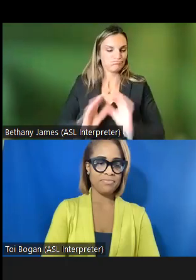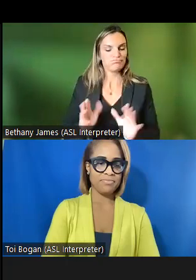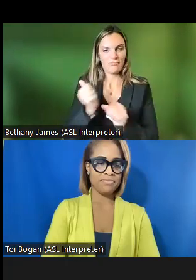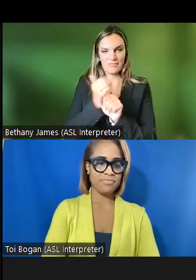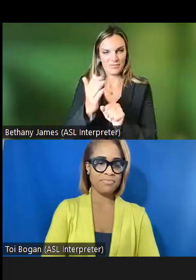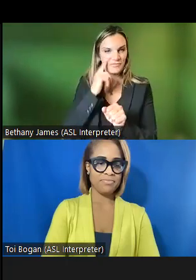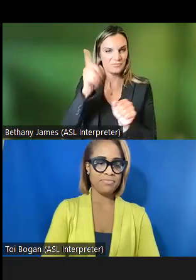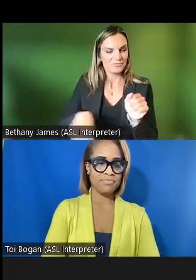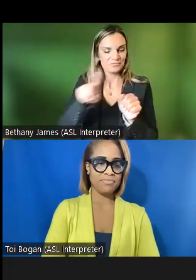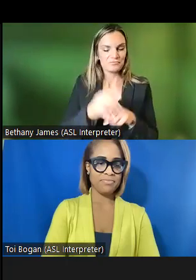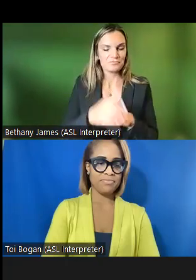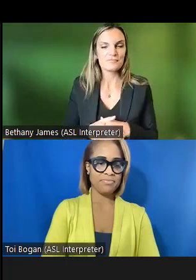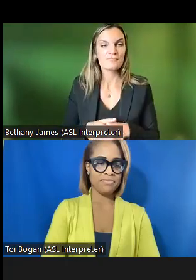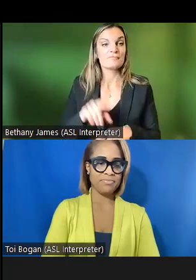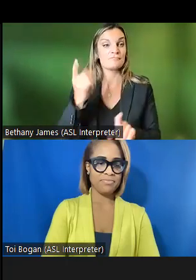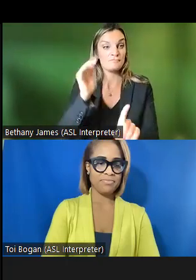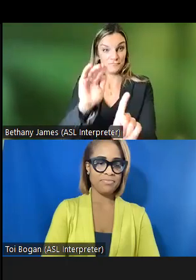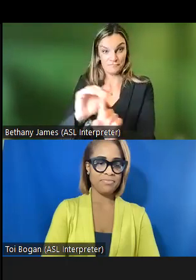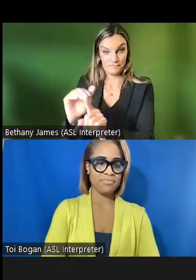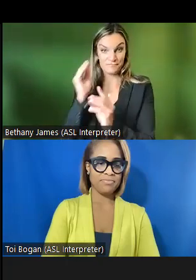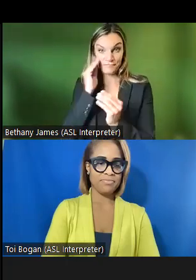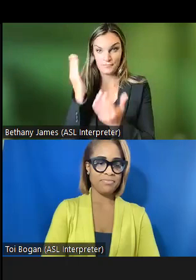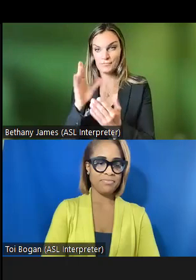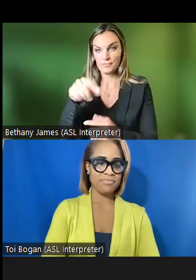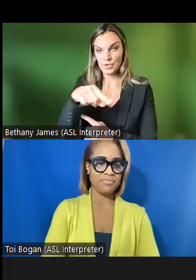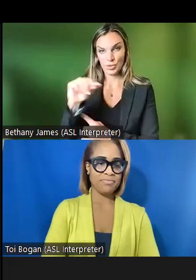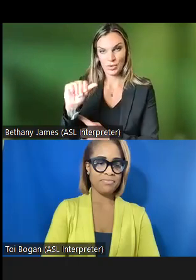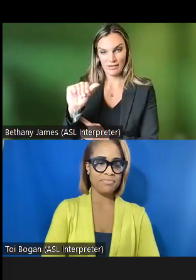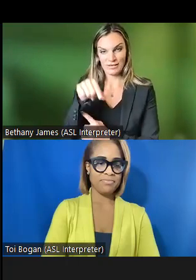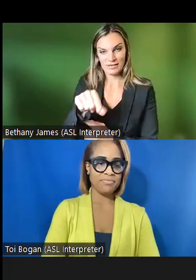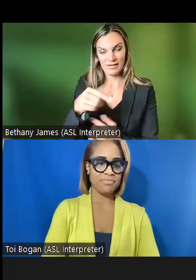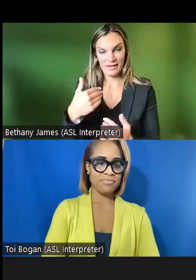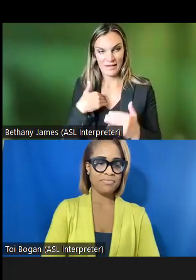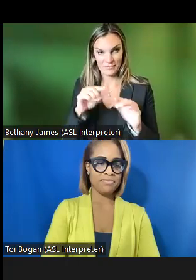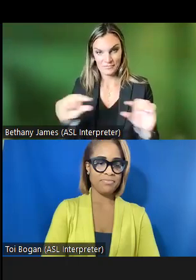So just a reminder about Zoom's Q&A feature. Anonymous questions are allowed.